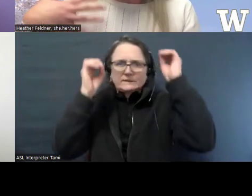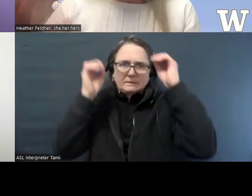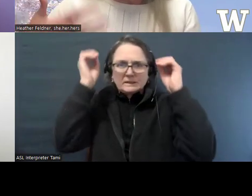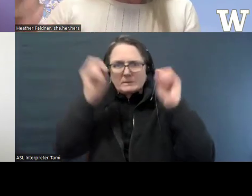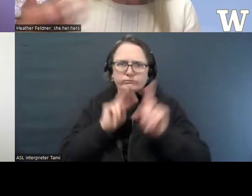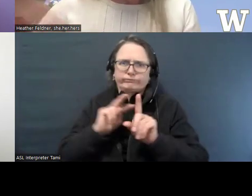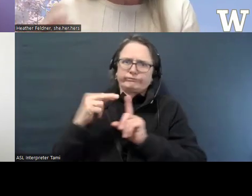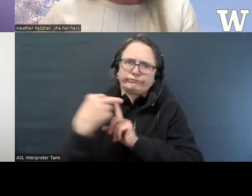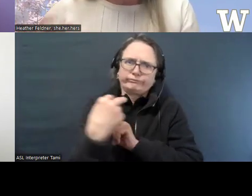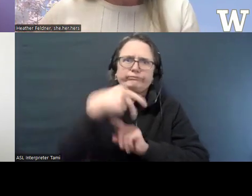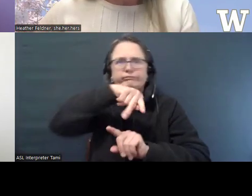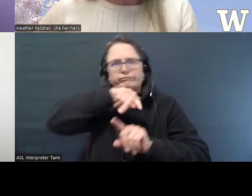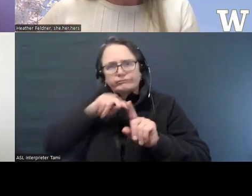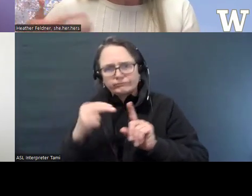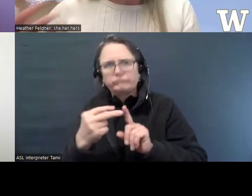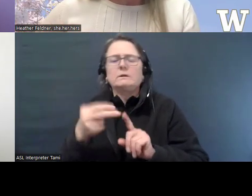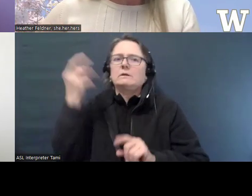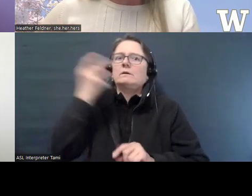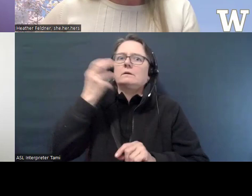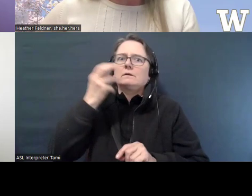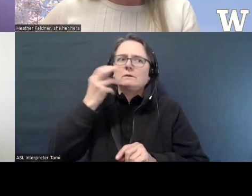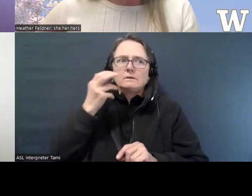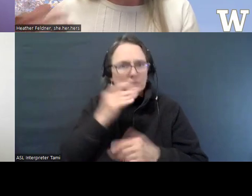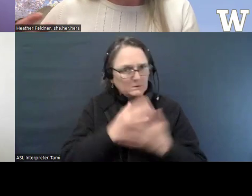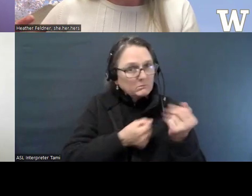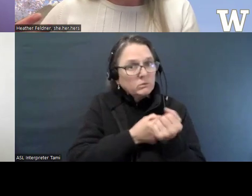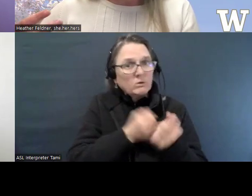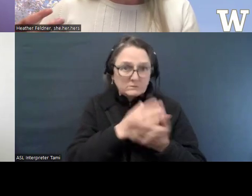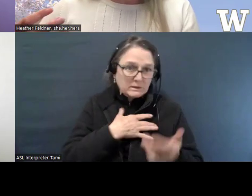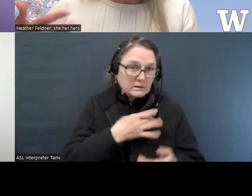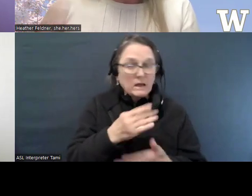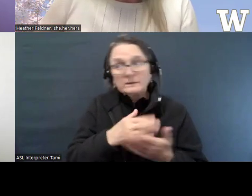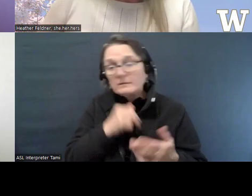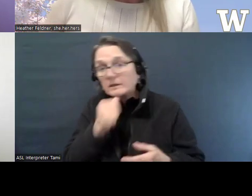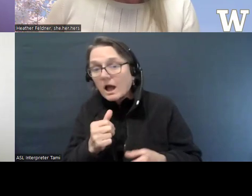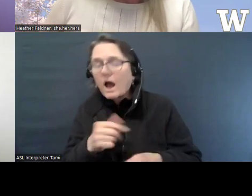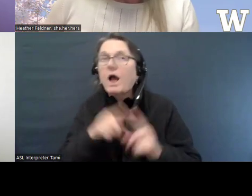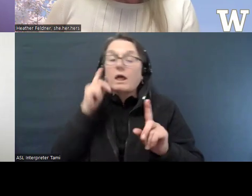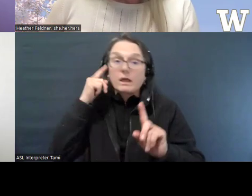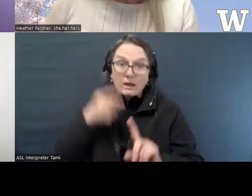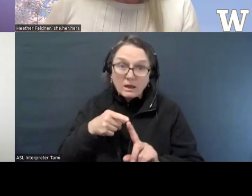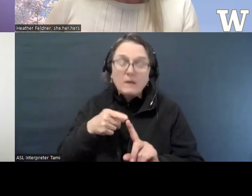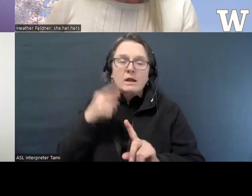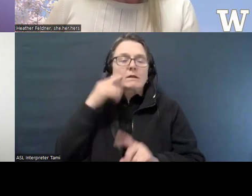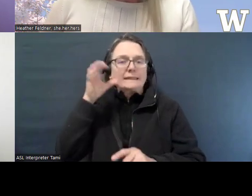but I think we need to engage in that dialogue and really listen to our allies and our leaders in the disability community who are saying,